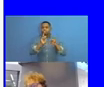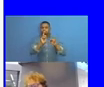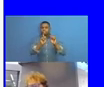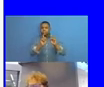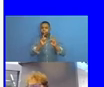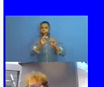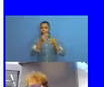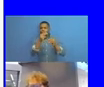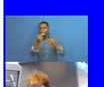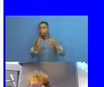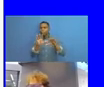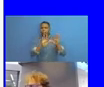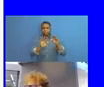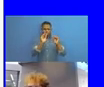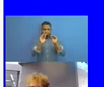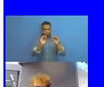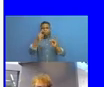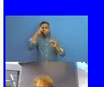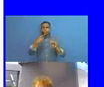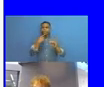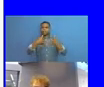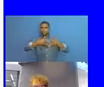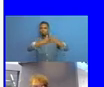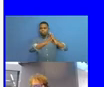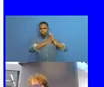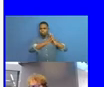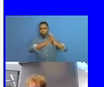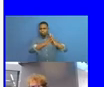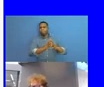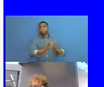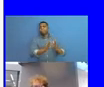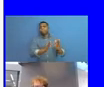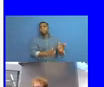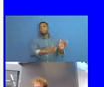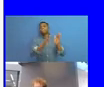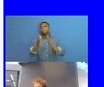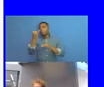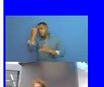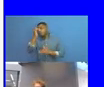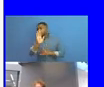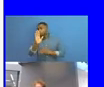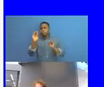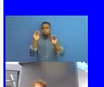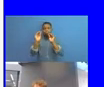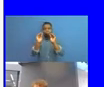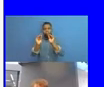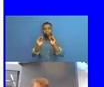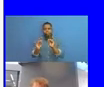before using the toolkit that you choose one or both of the perform your priorities, it's important